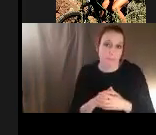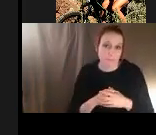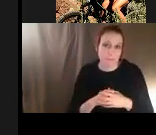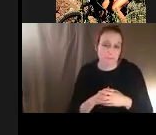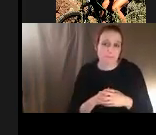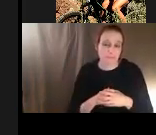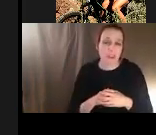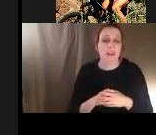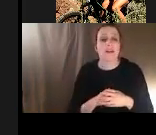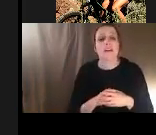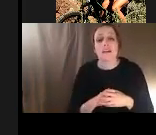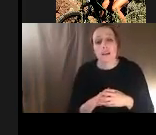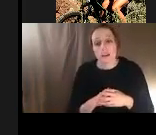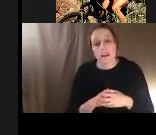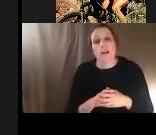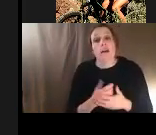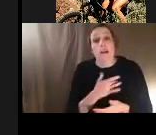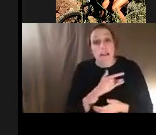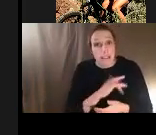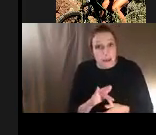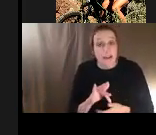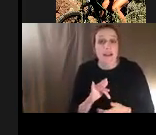tends to produce an overwhelming sense of